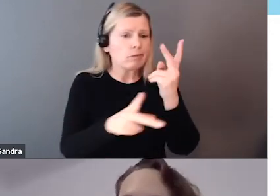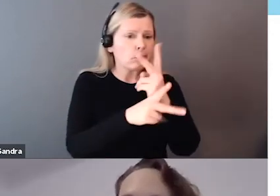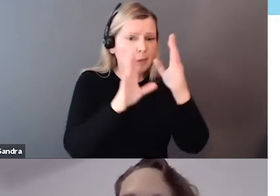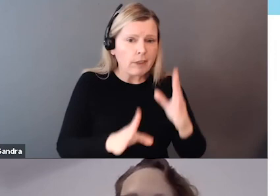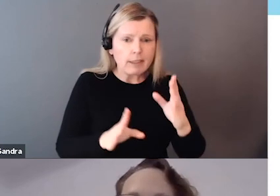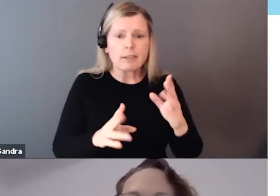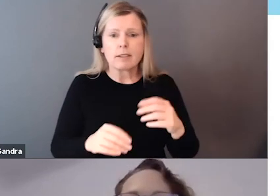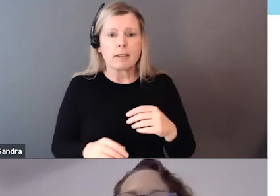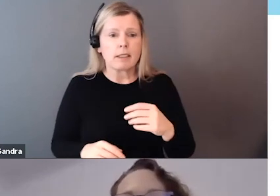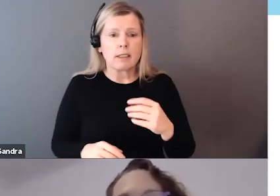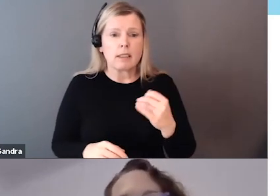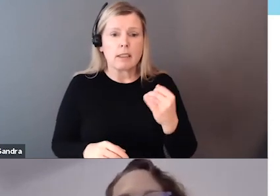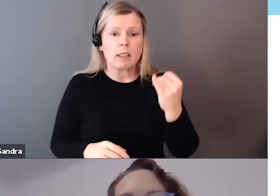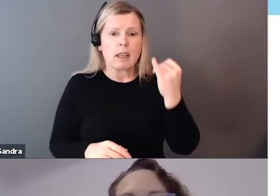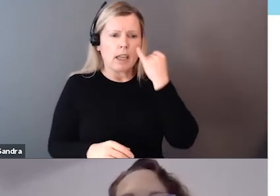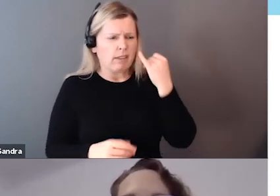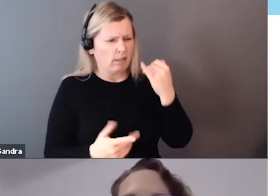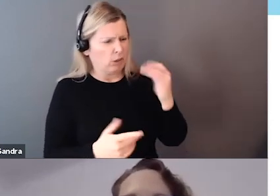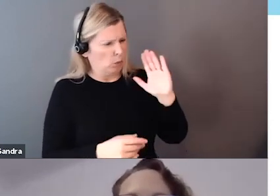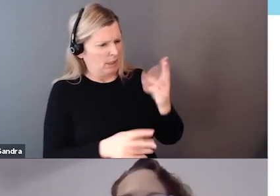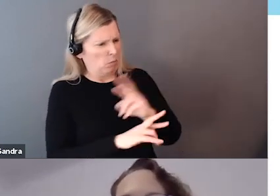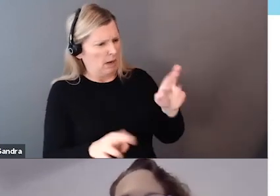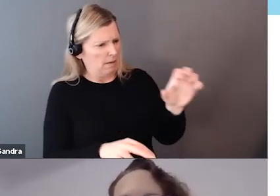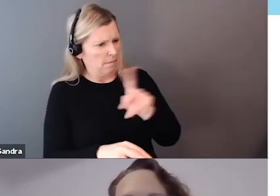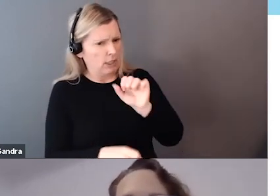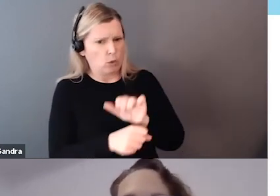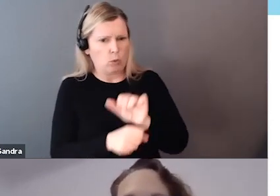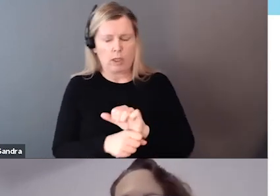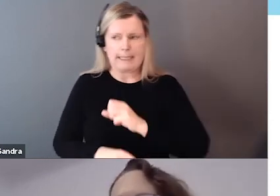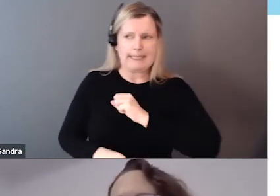worker appears medically ready to return to work, they may resist returning and after returning they